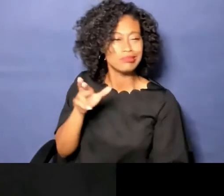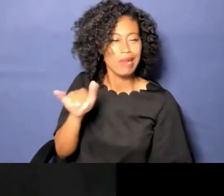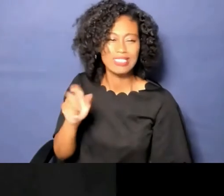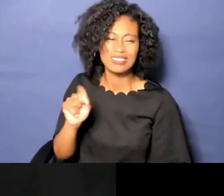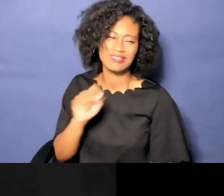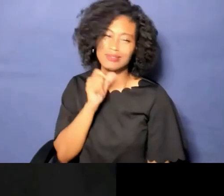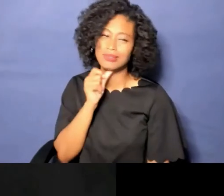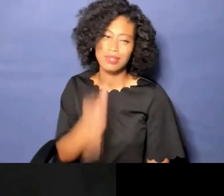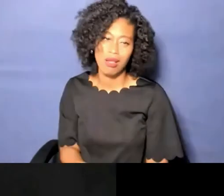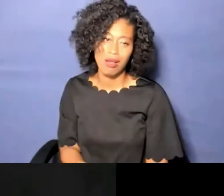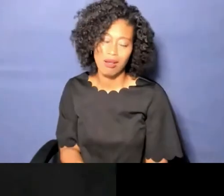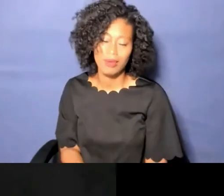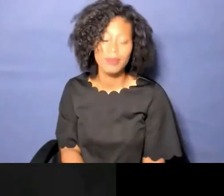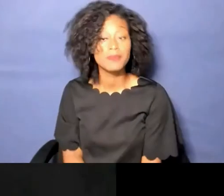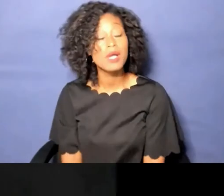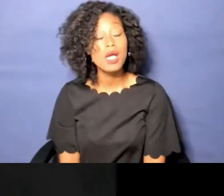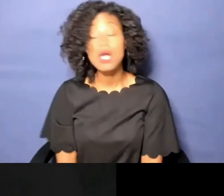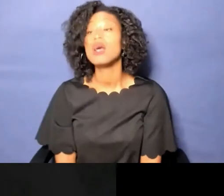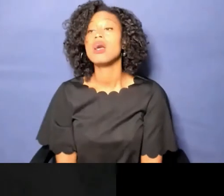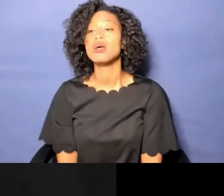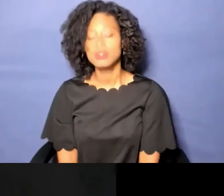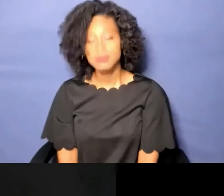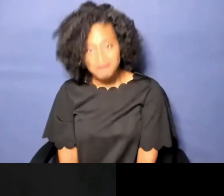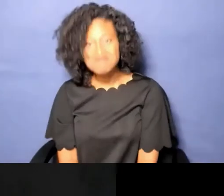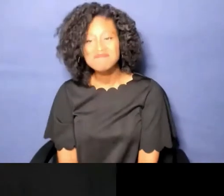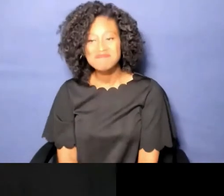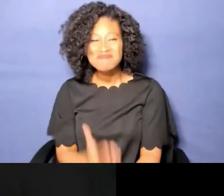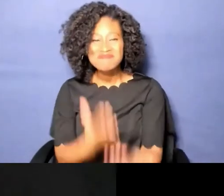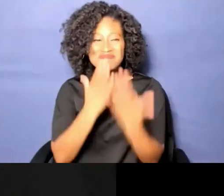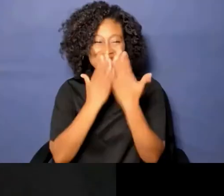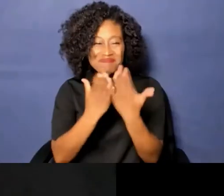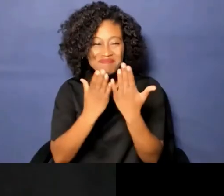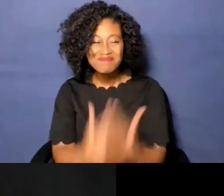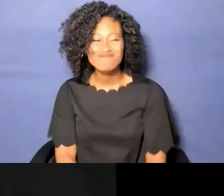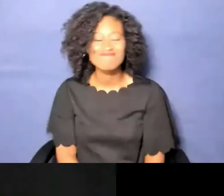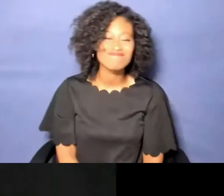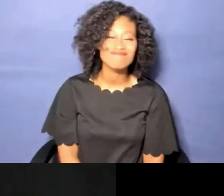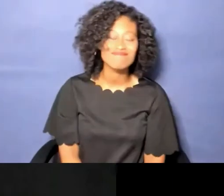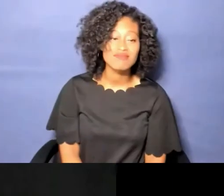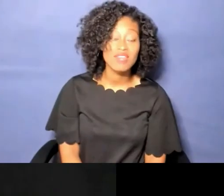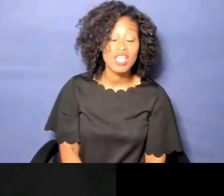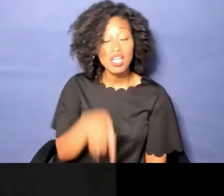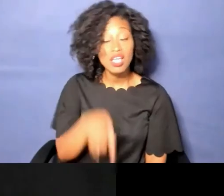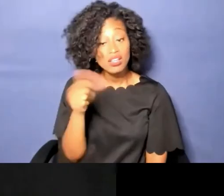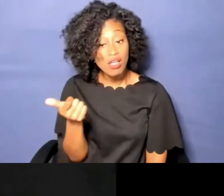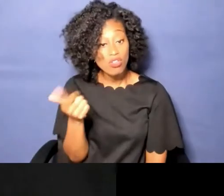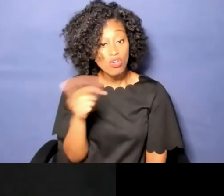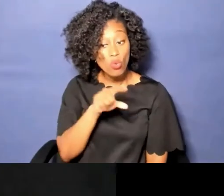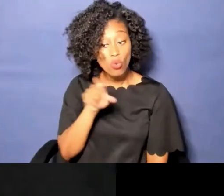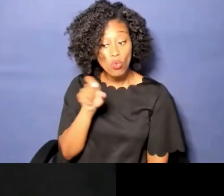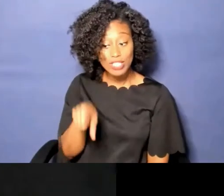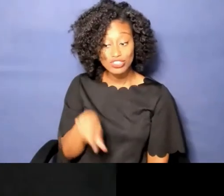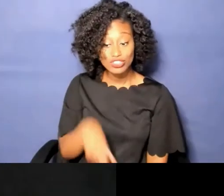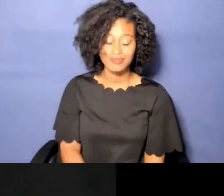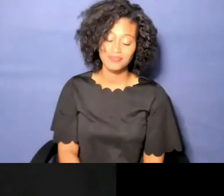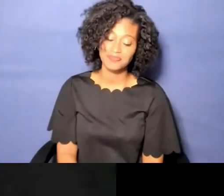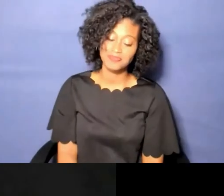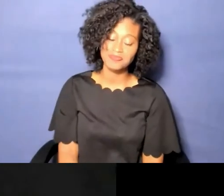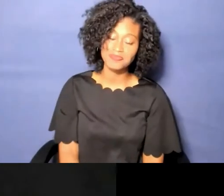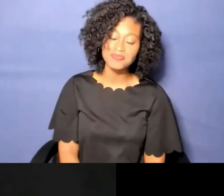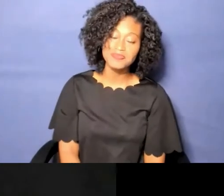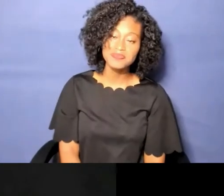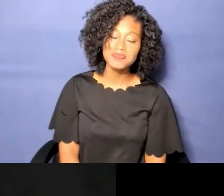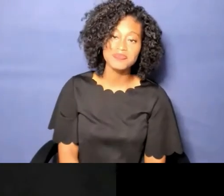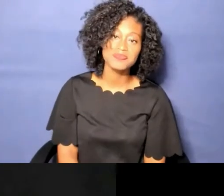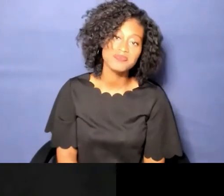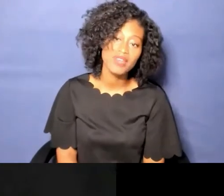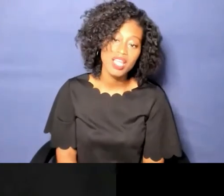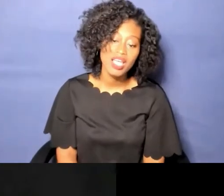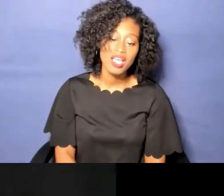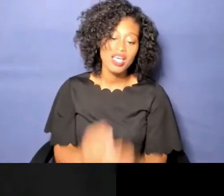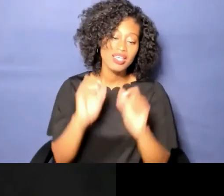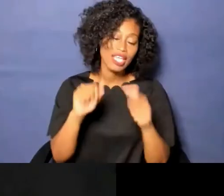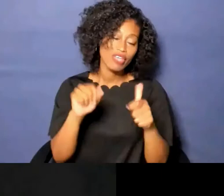Thank you. Another question. Could you speak a bit to how is it that we can help